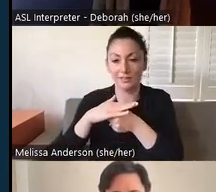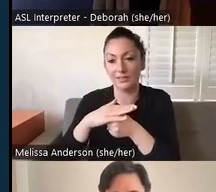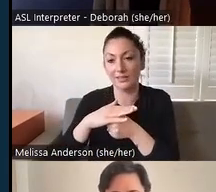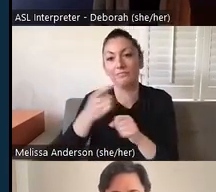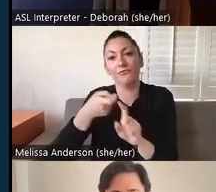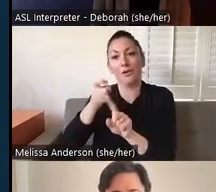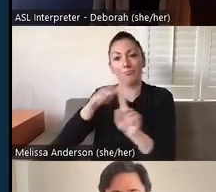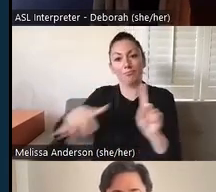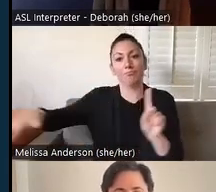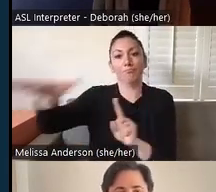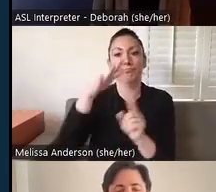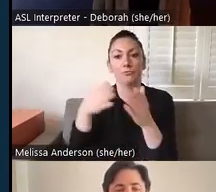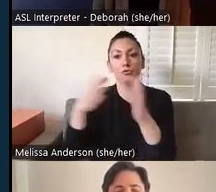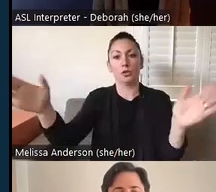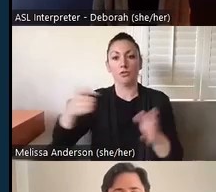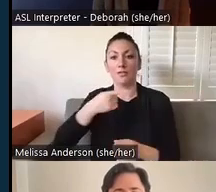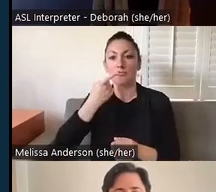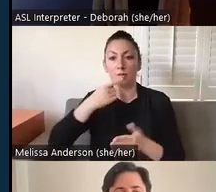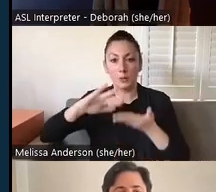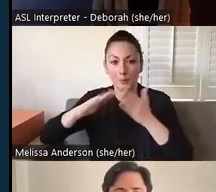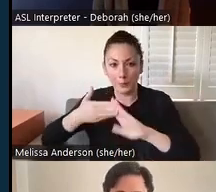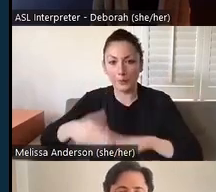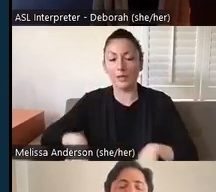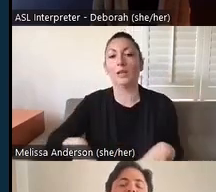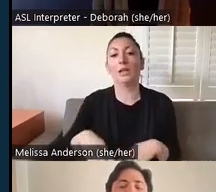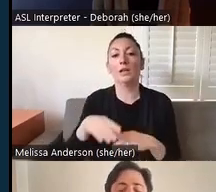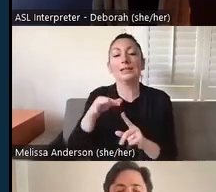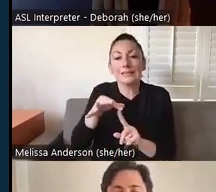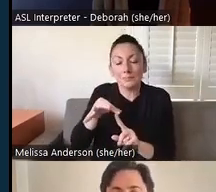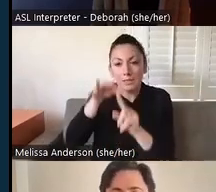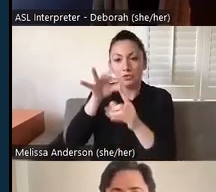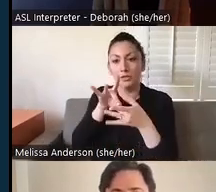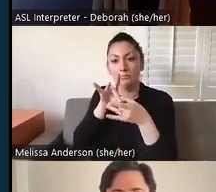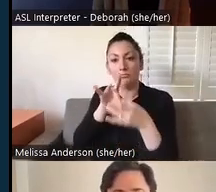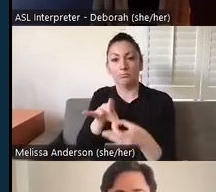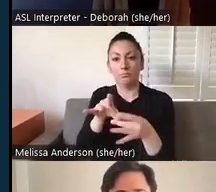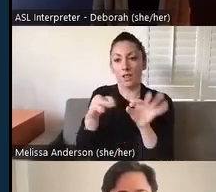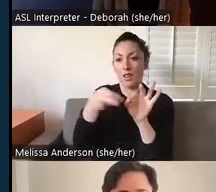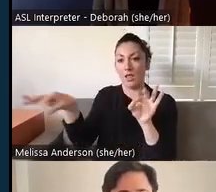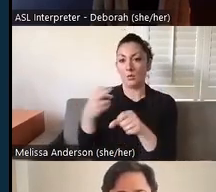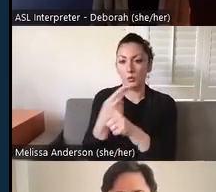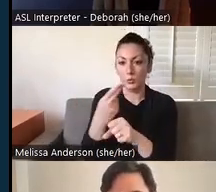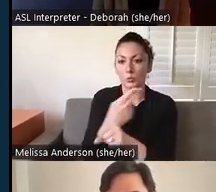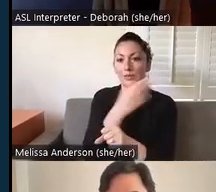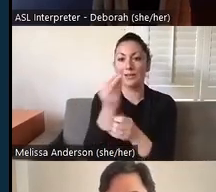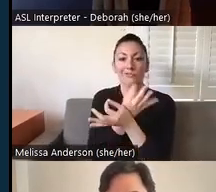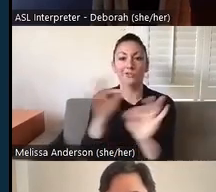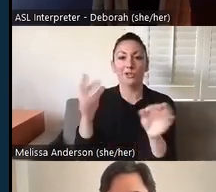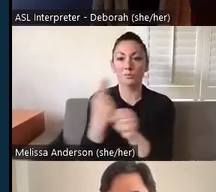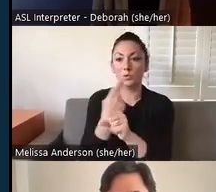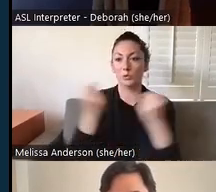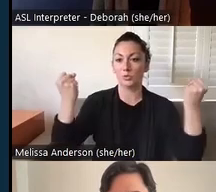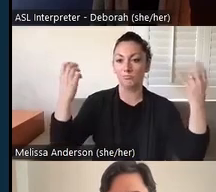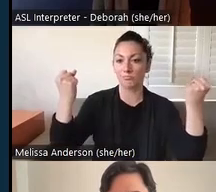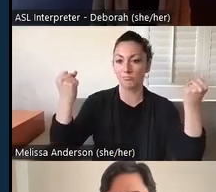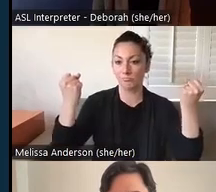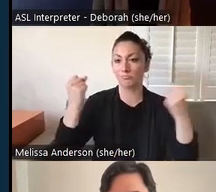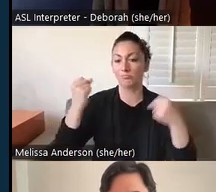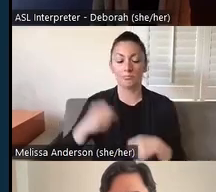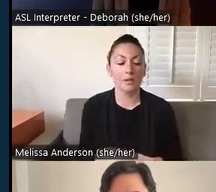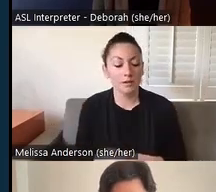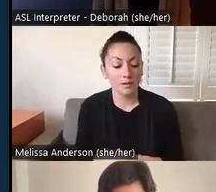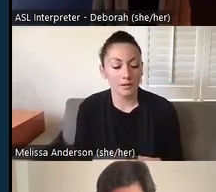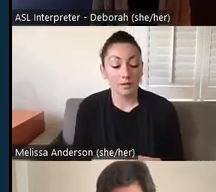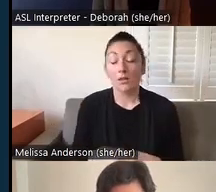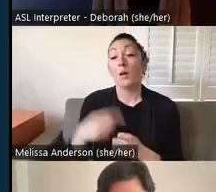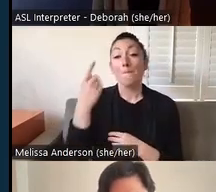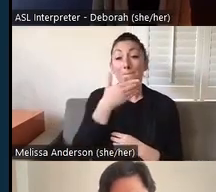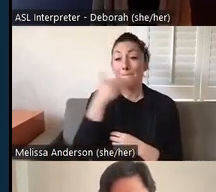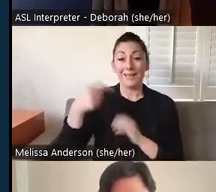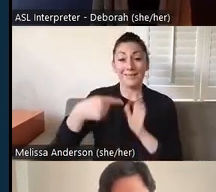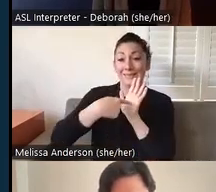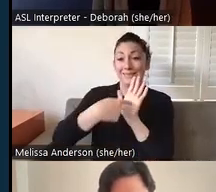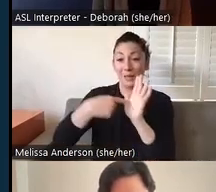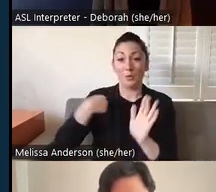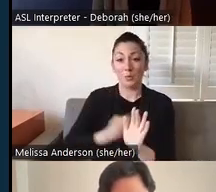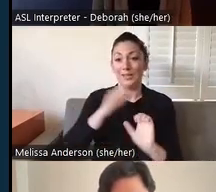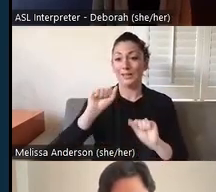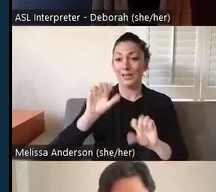history oppression from the general community of people who can hear, regarding, and what really